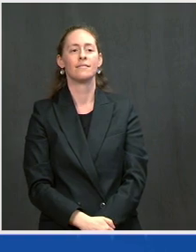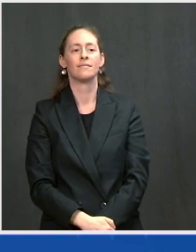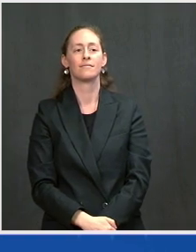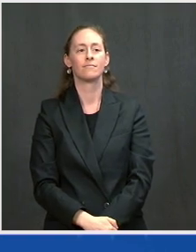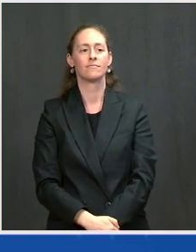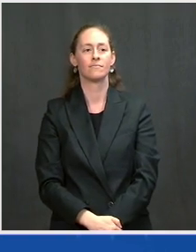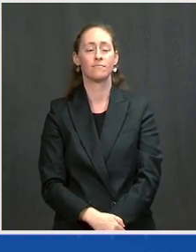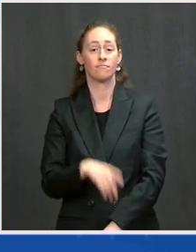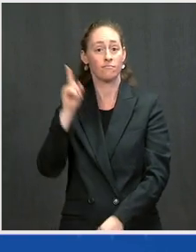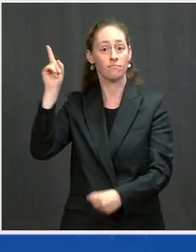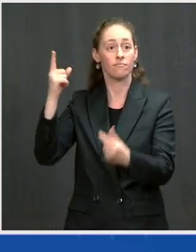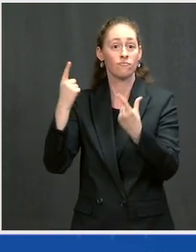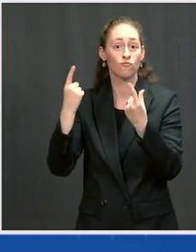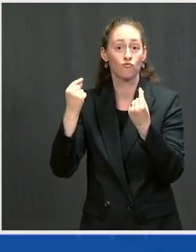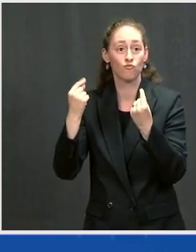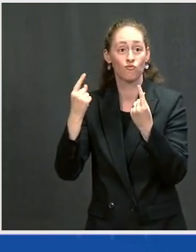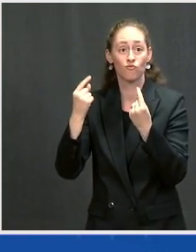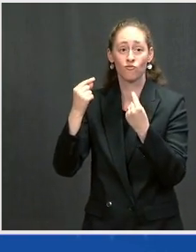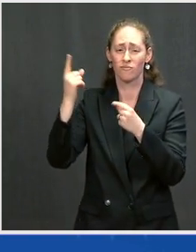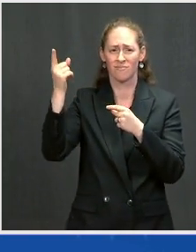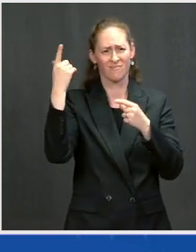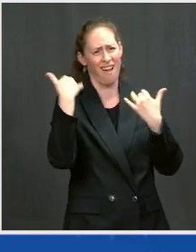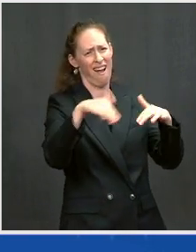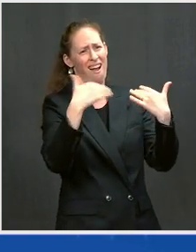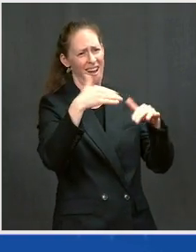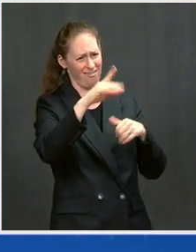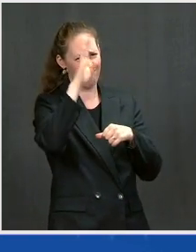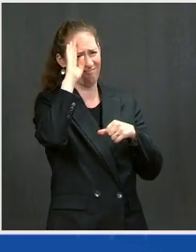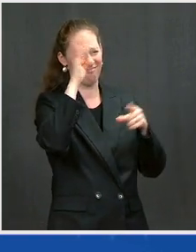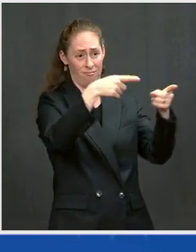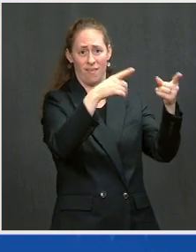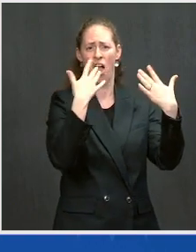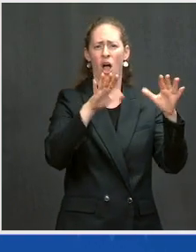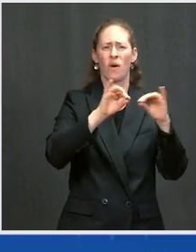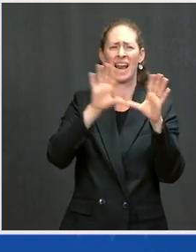that he thought women could meet the standards and said, I want to see them do it.